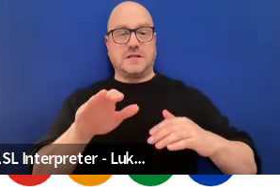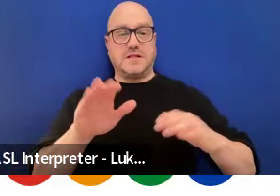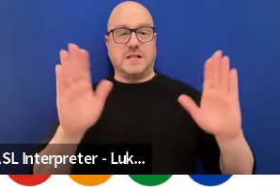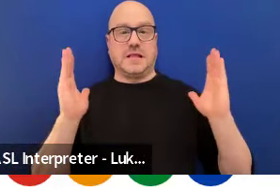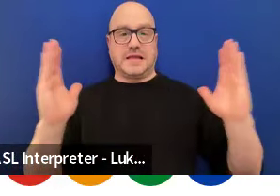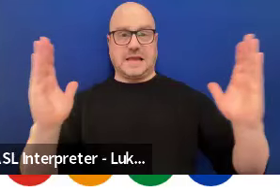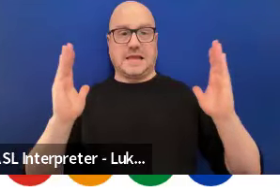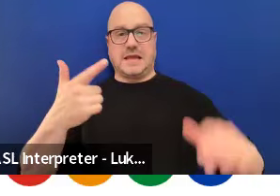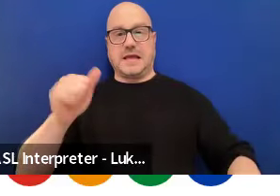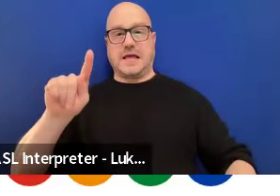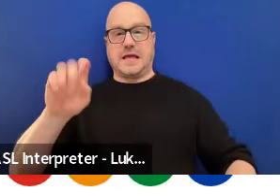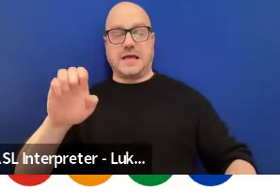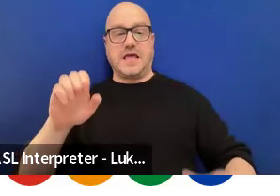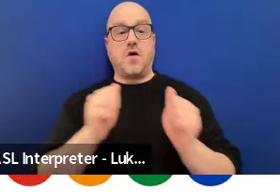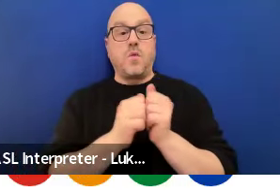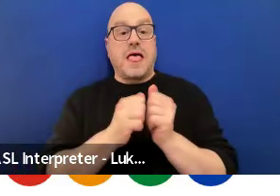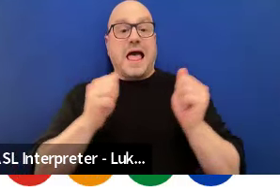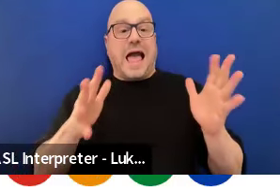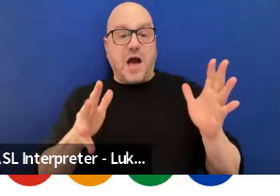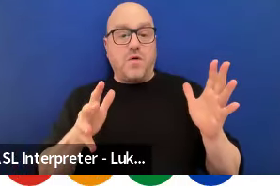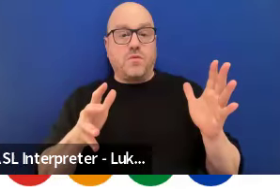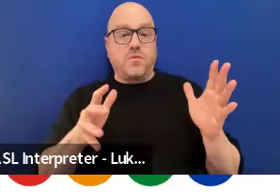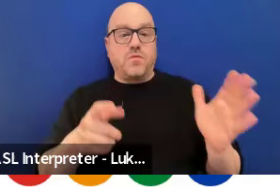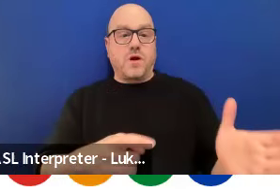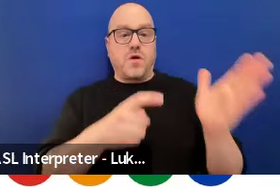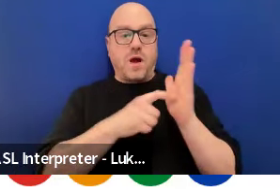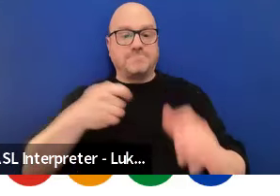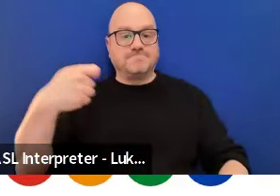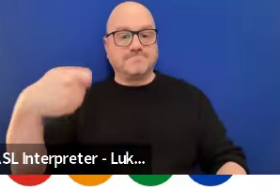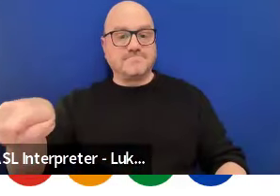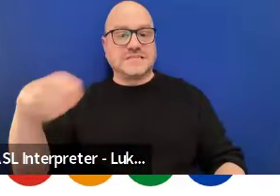CHARLIECARD TO NAVIGATE THROUGH THE WIDER ACCESSIBLE FARE GATES WITHOUT HAVING TO PHYSICALLY TAP